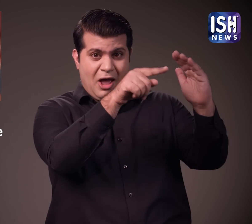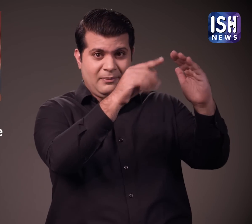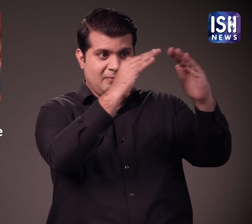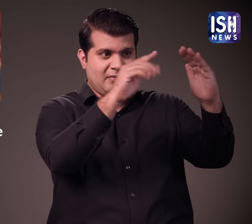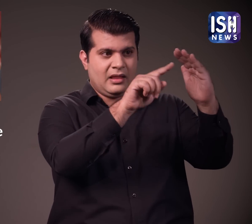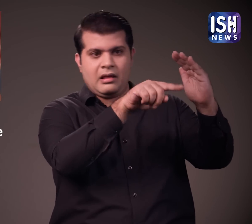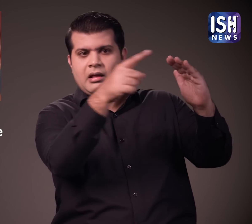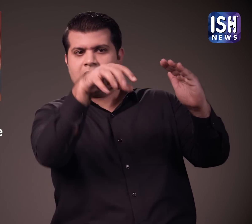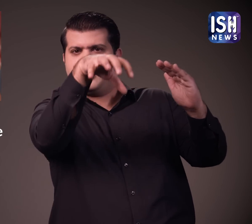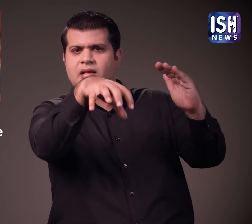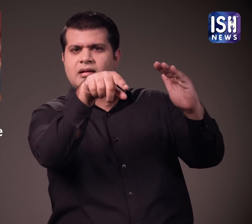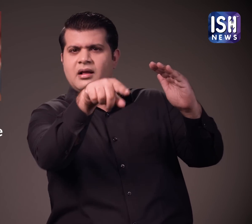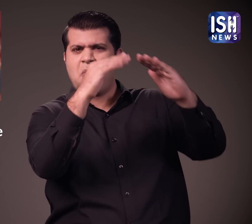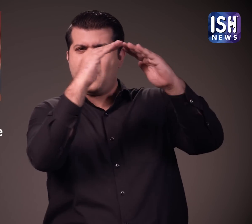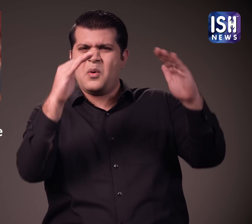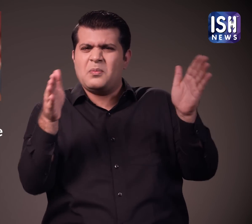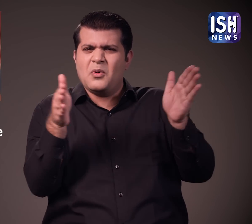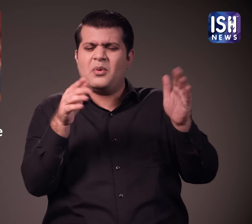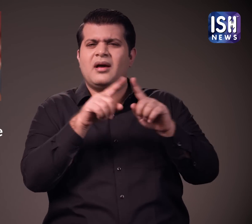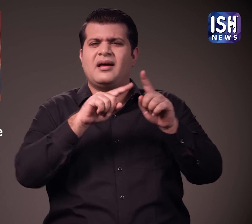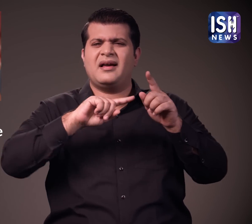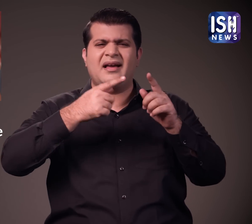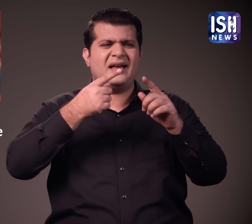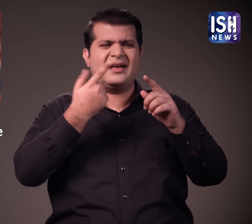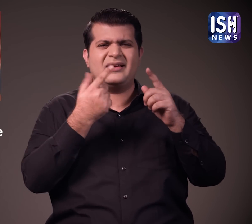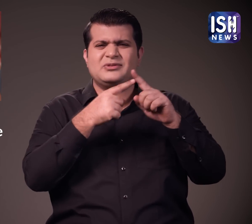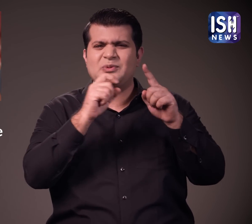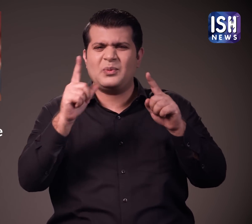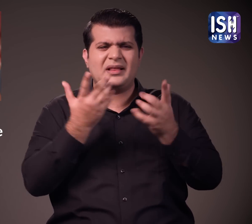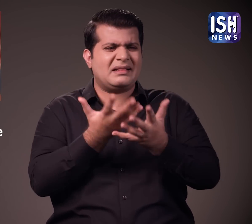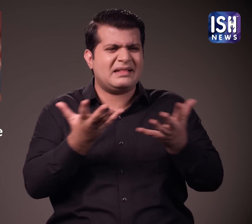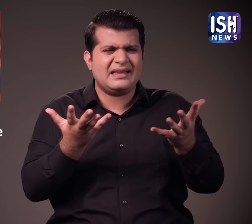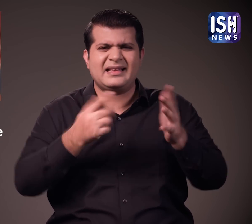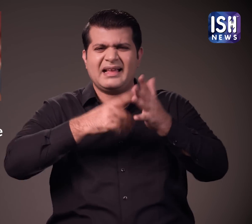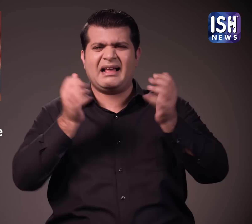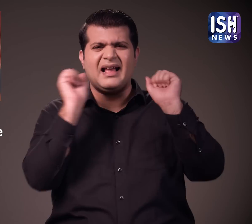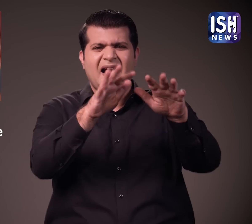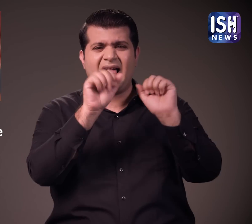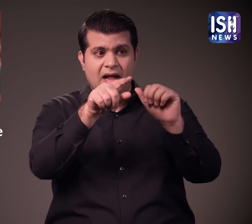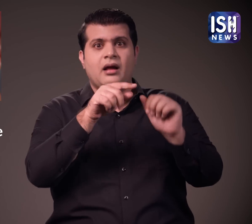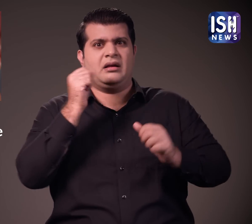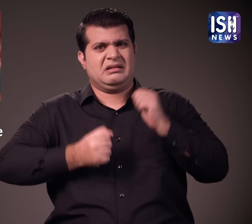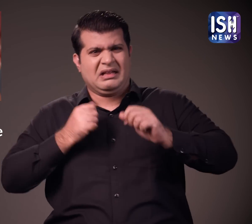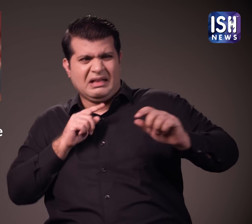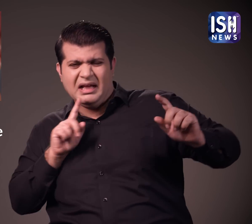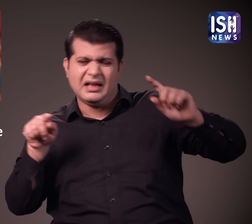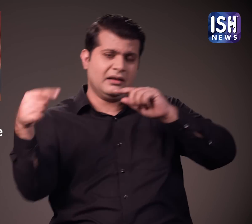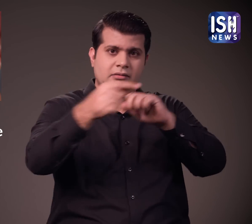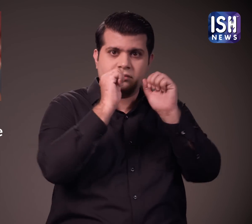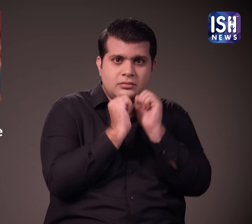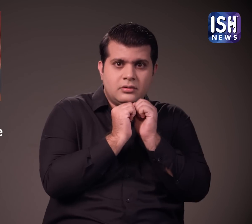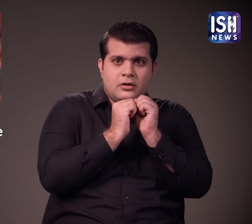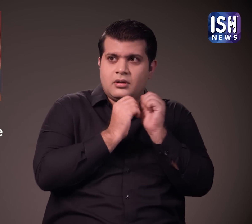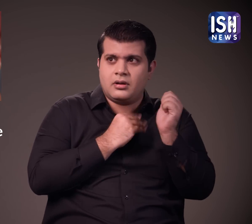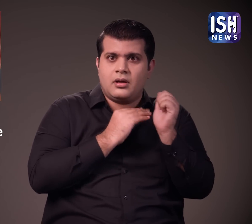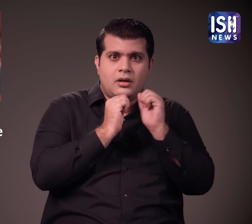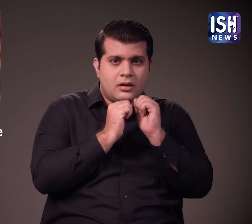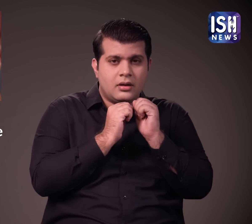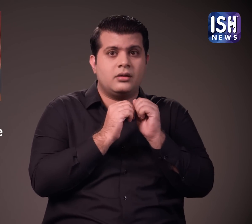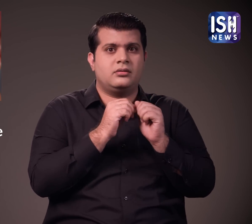She hid behind the shed in the front of a house.